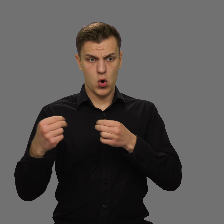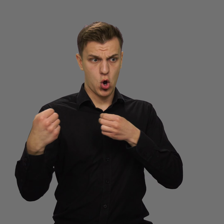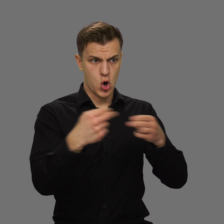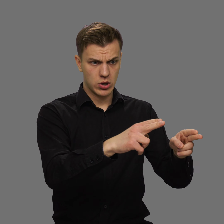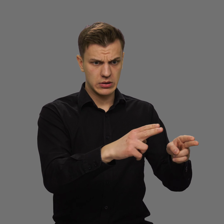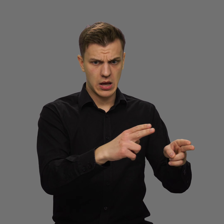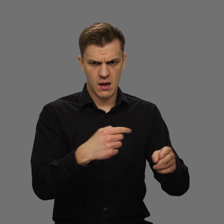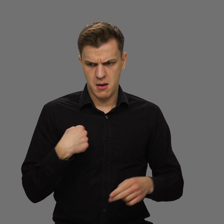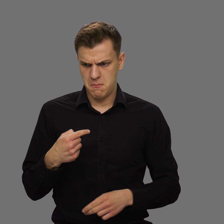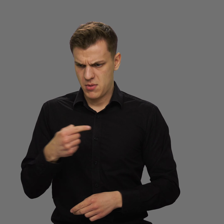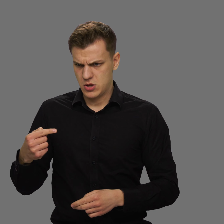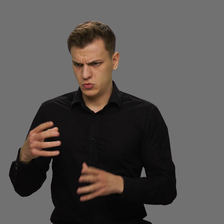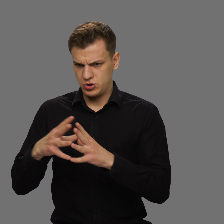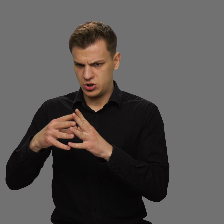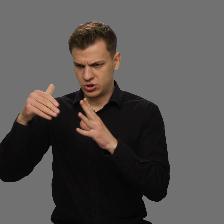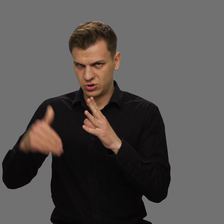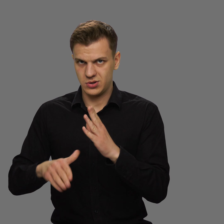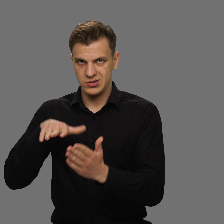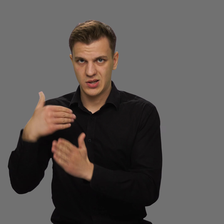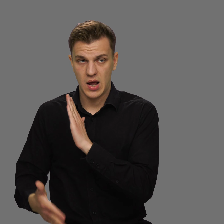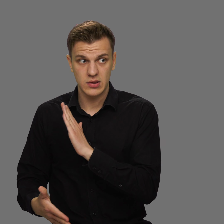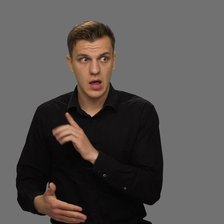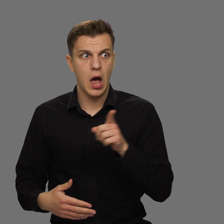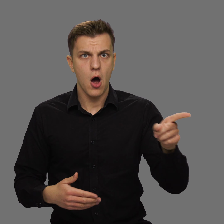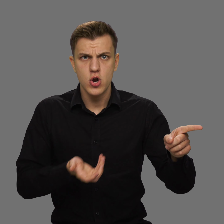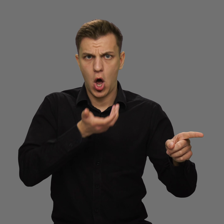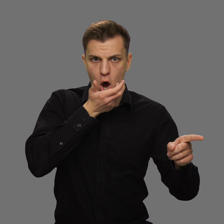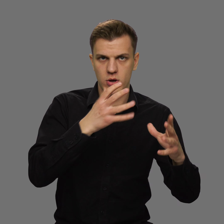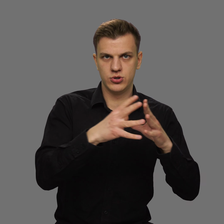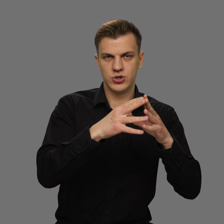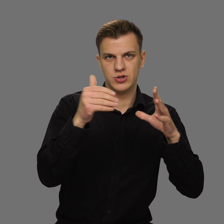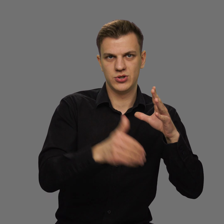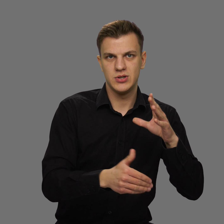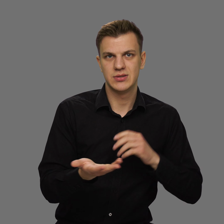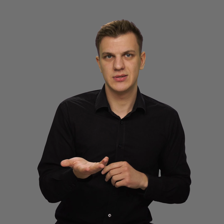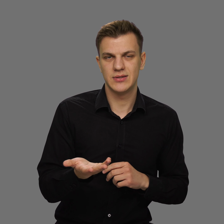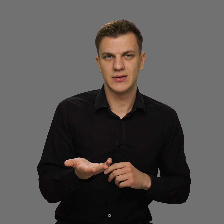recovered the car and made 10,000 zlotys on it!